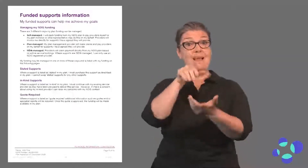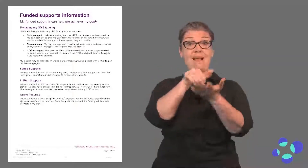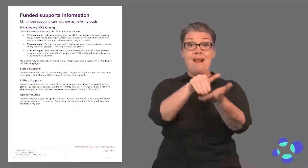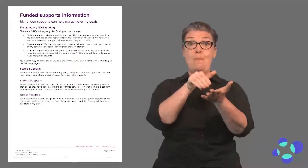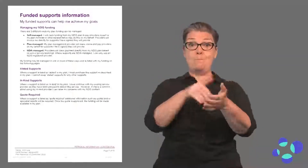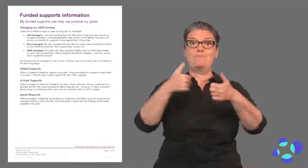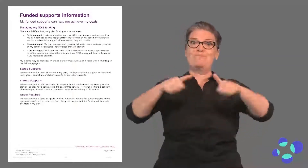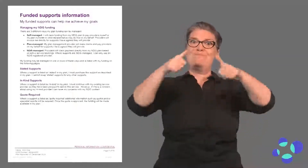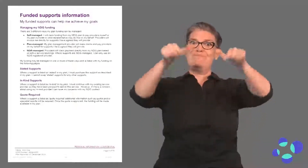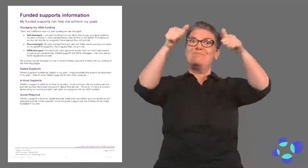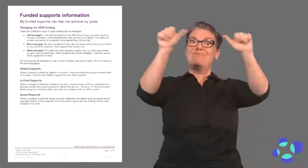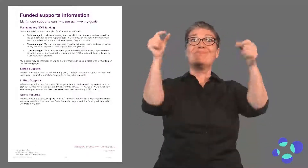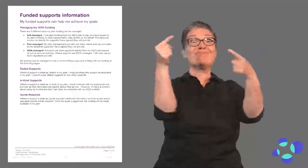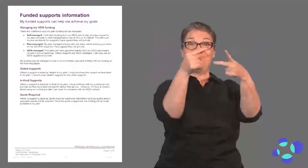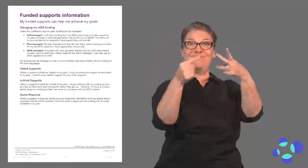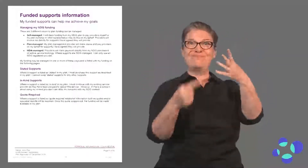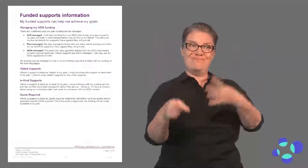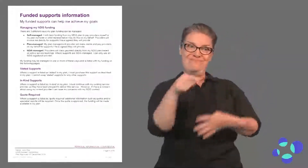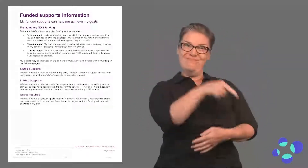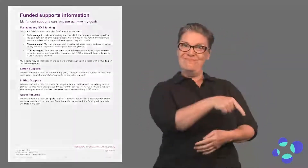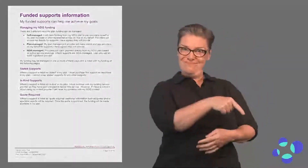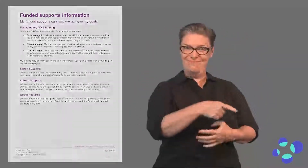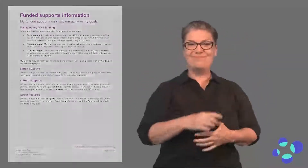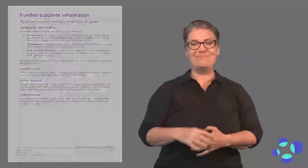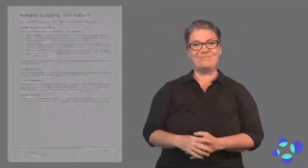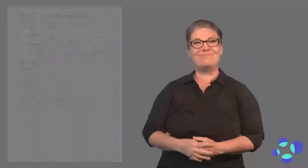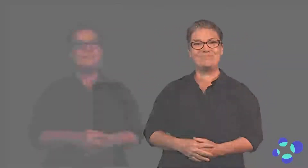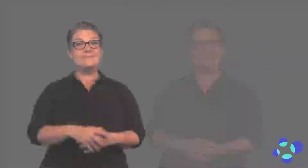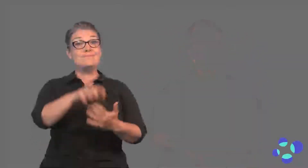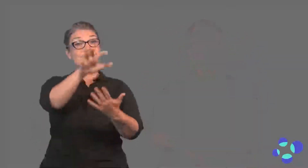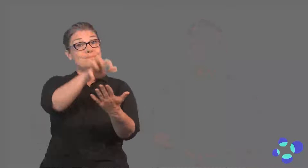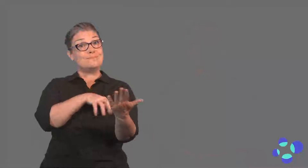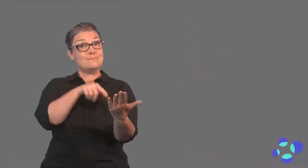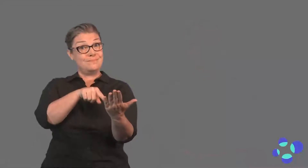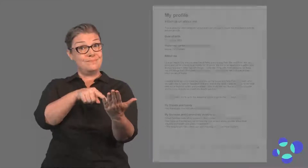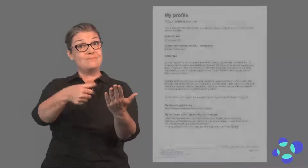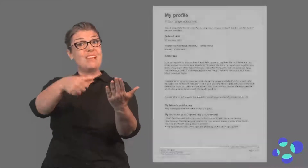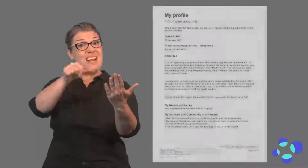that are available that can assist you in achieving your goals within the plan.